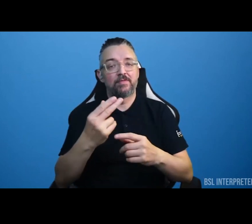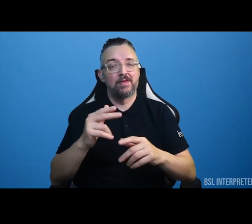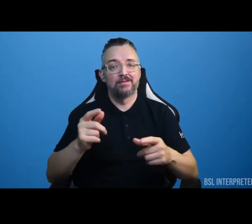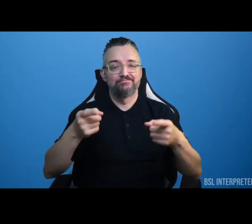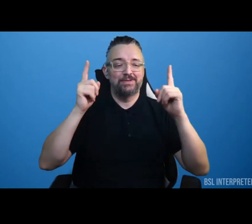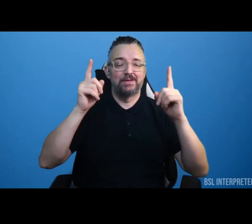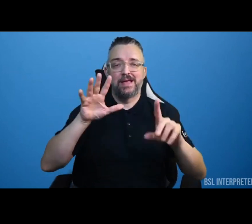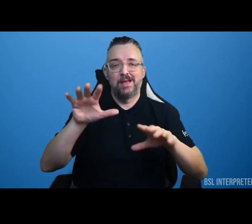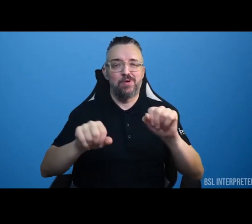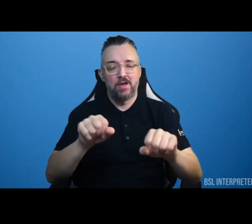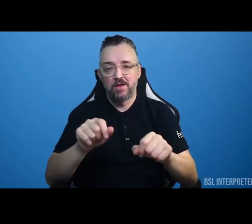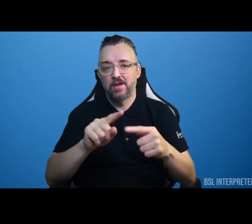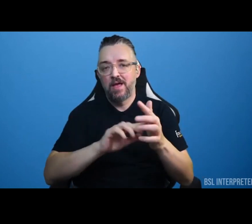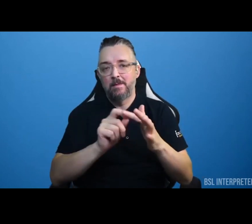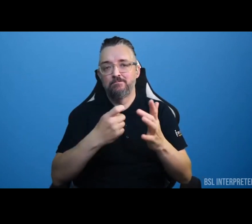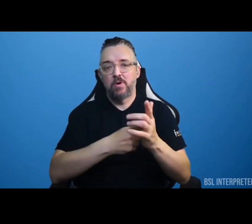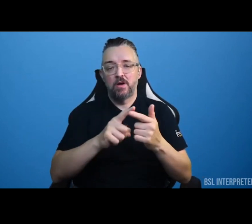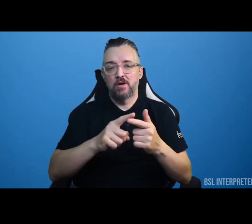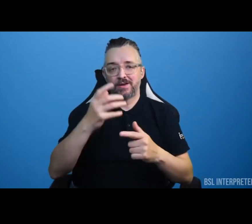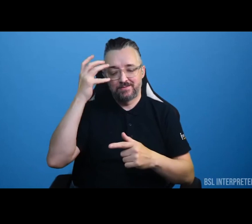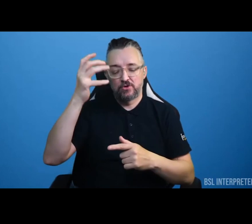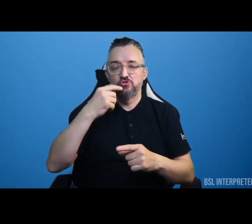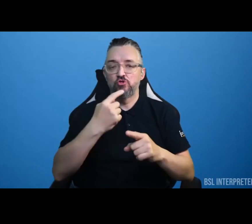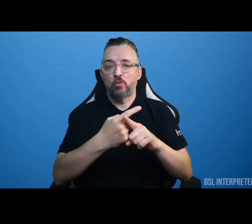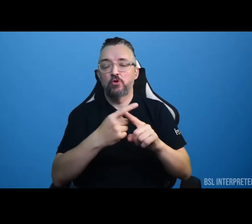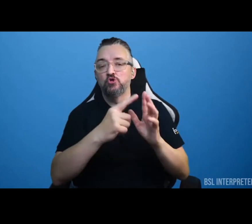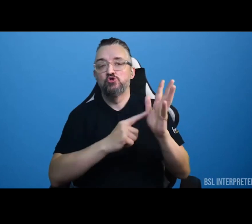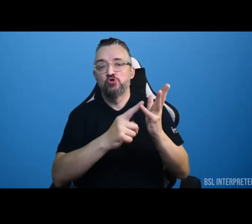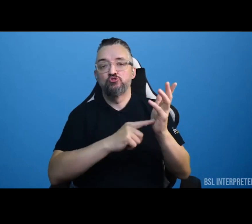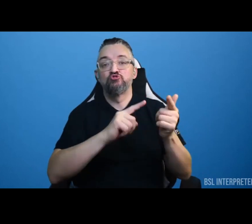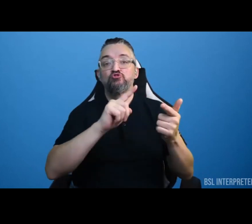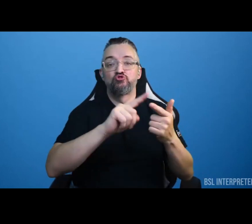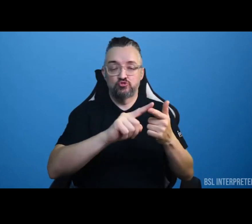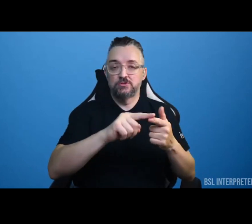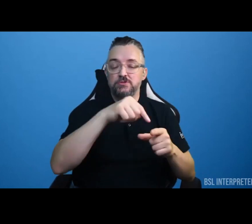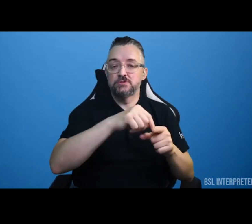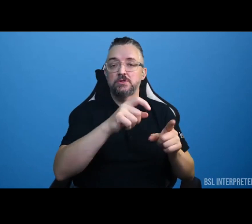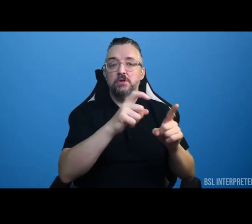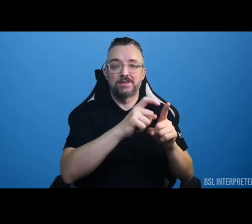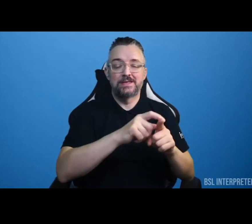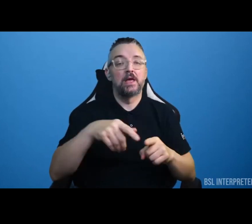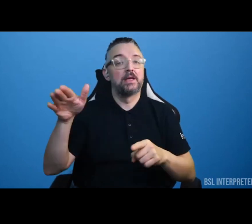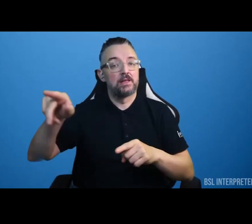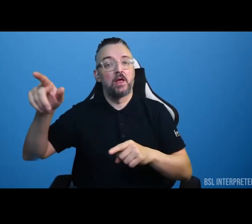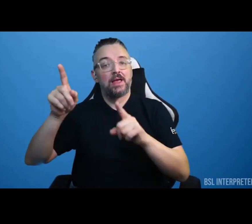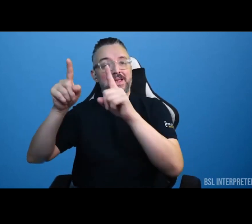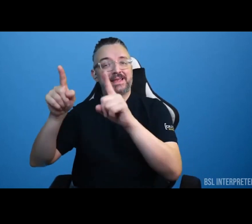consider the role of jute in the economic and colonial histories of Dundee and Calcutta. That'll be a really interesting chat and it's free,